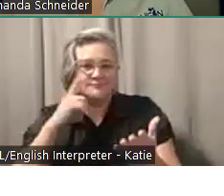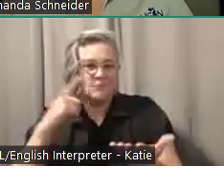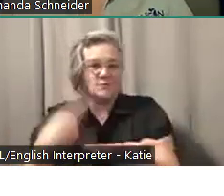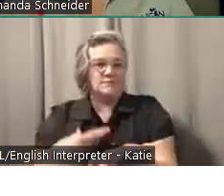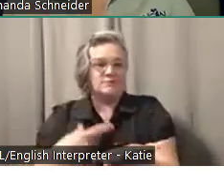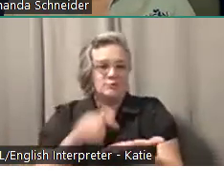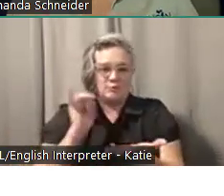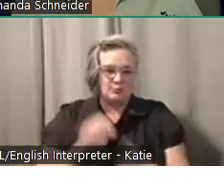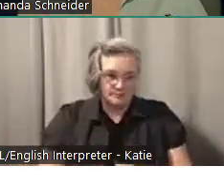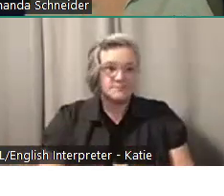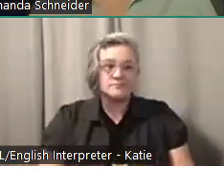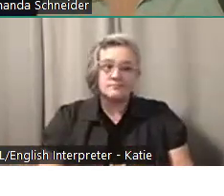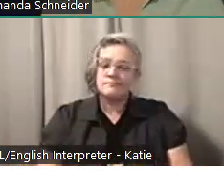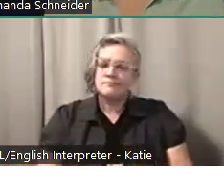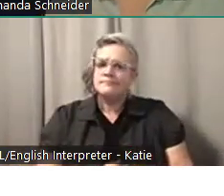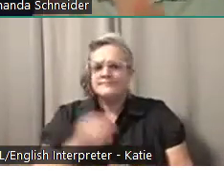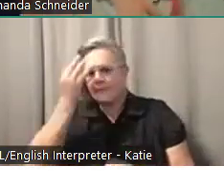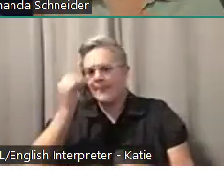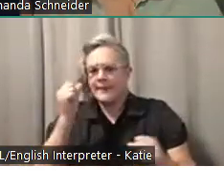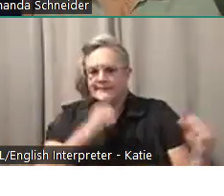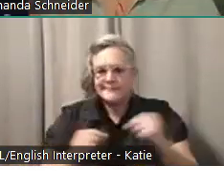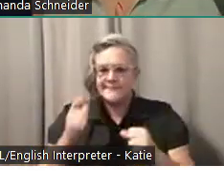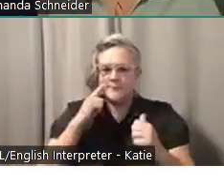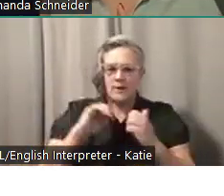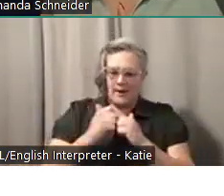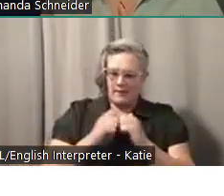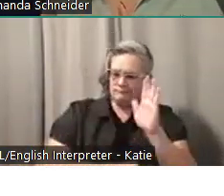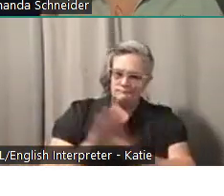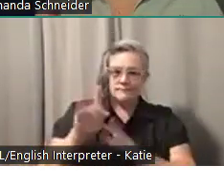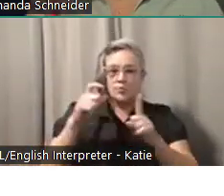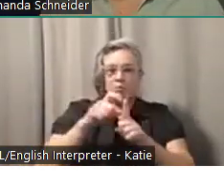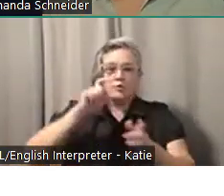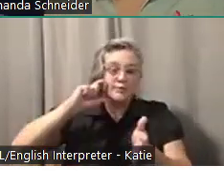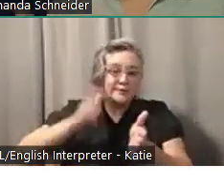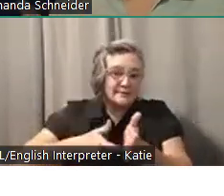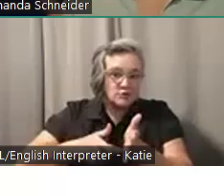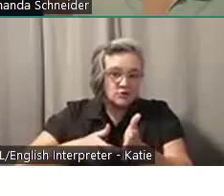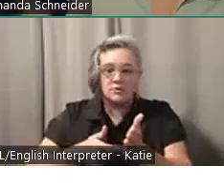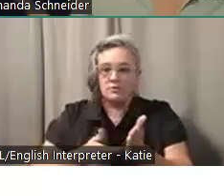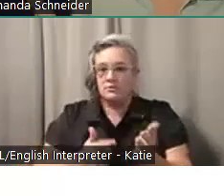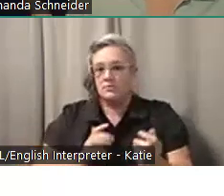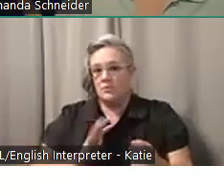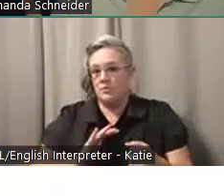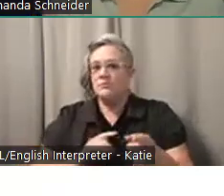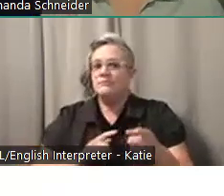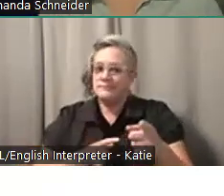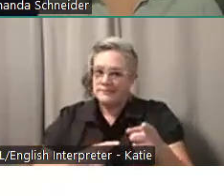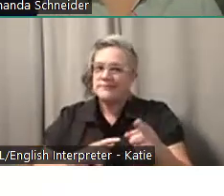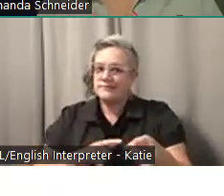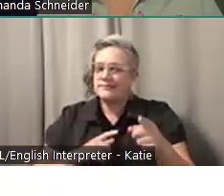So, when we talk about strategies for building word recognition, um, this really is something different than,